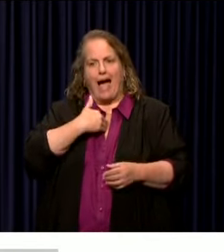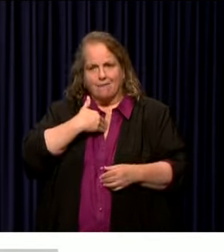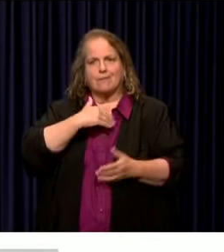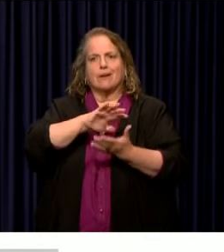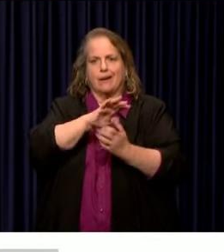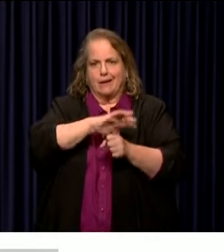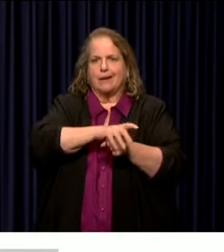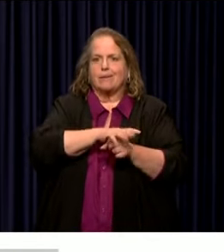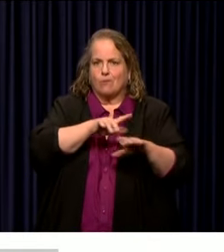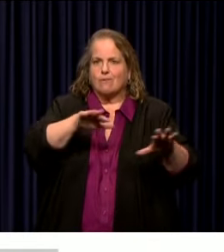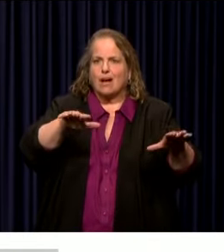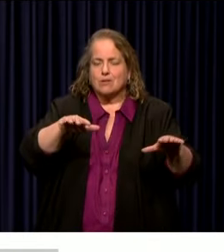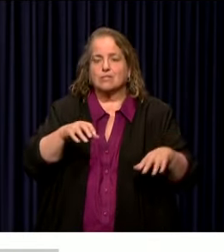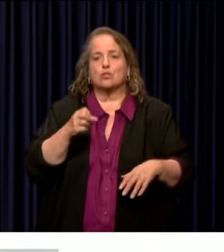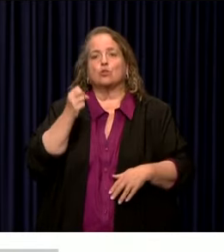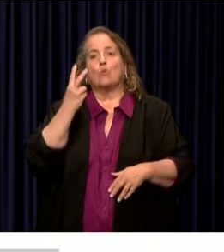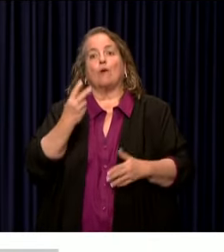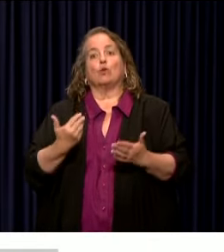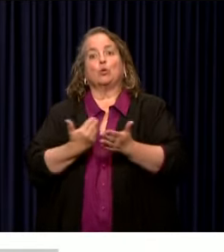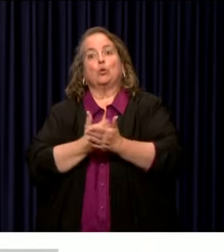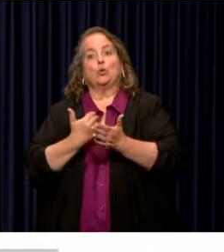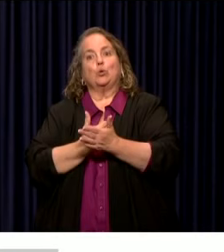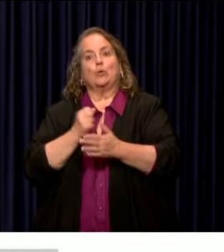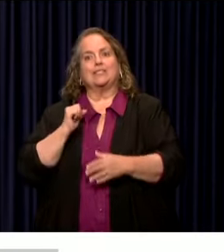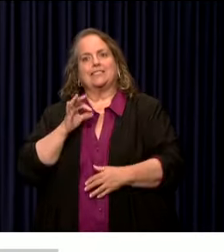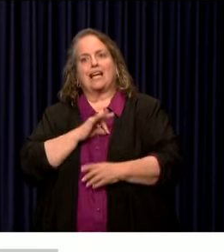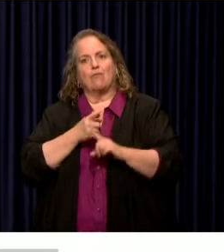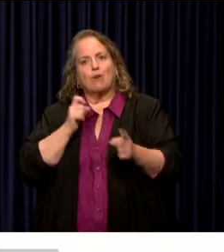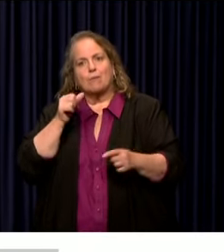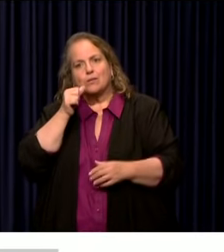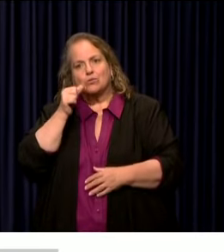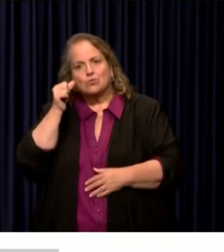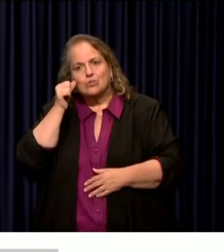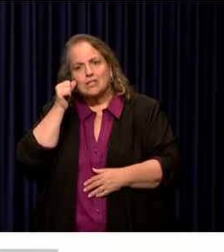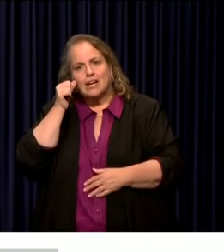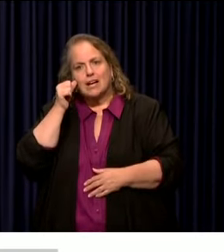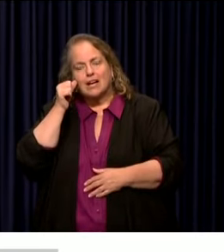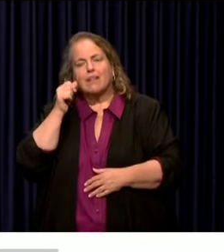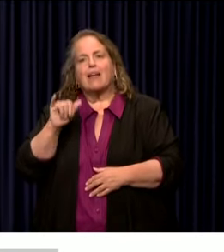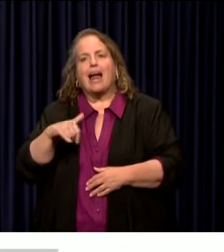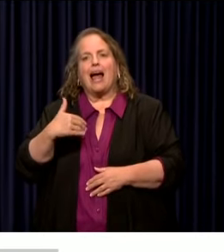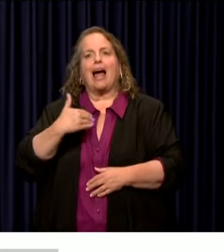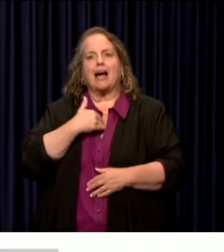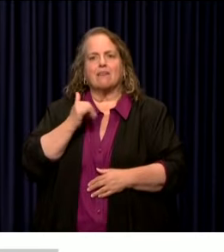OPEN, WHAT IS GOING TO BE THE IMPACT, ESPECIALLY ON OUR MOST